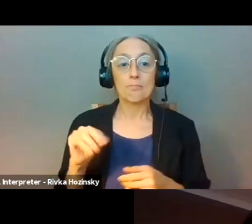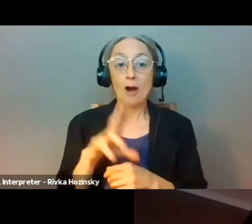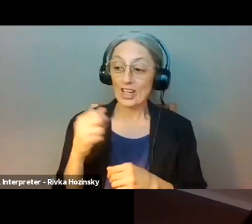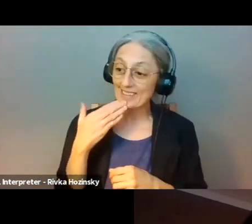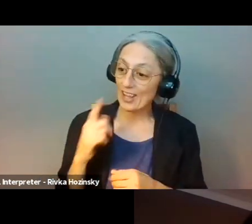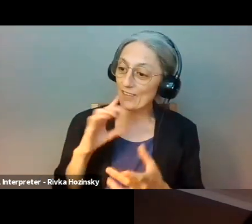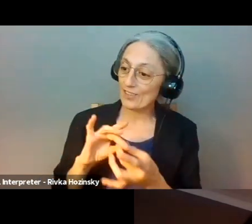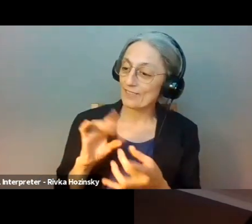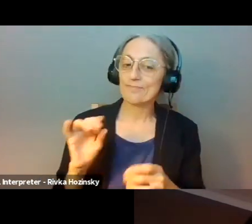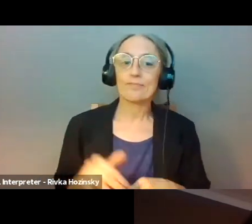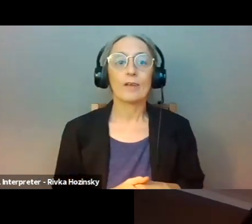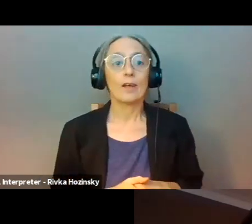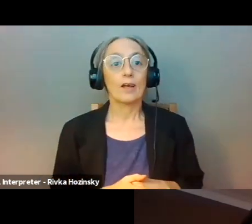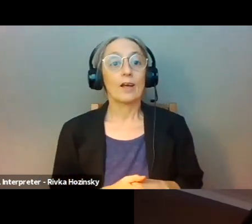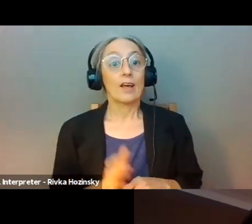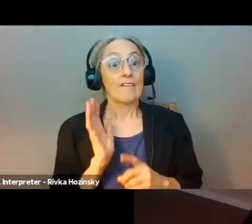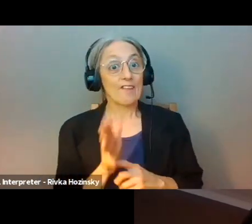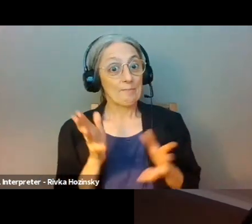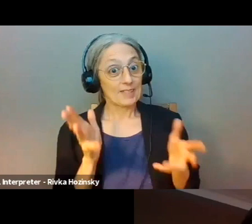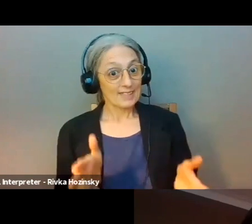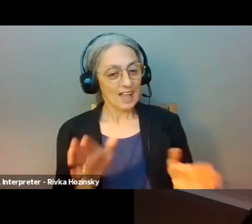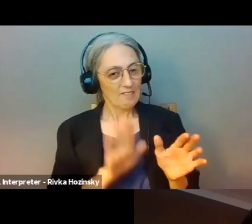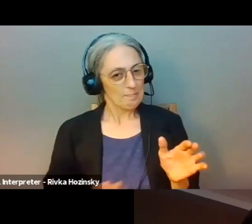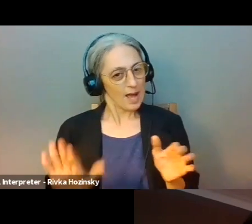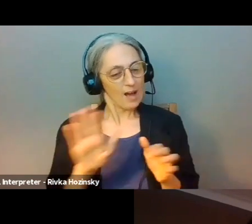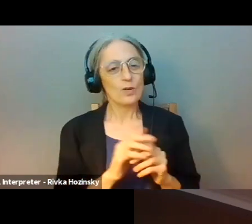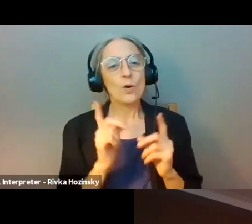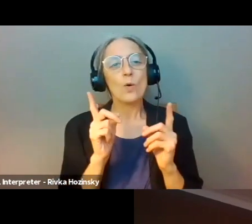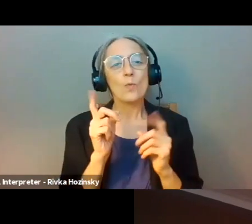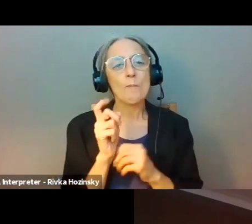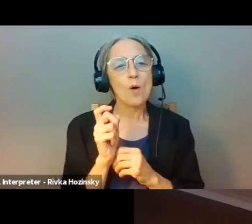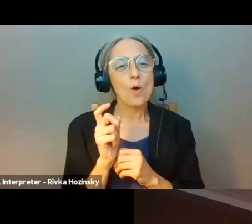We have about five minutes left, so let's do one more and see where we're at with that timing, Andy.